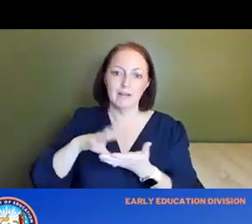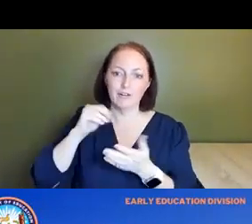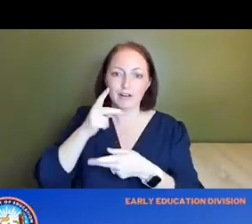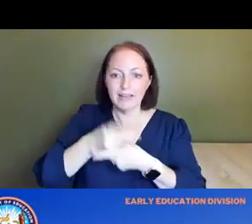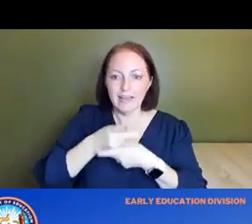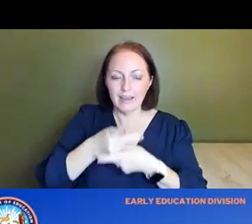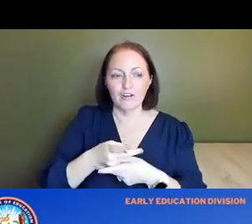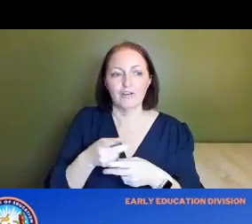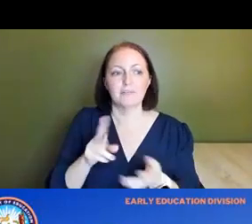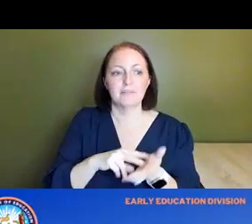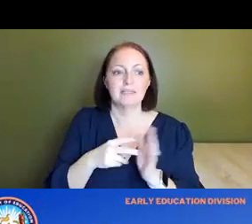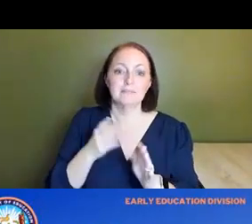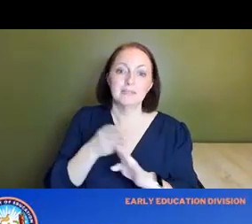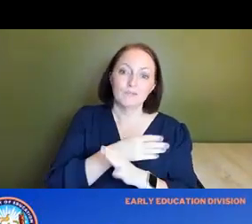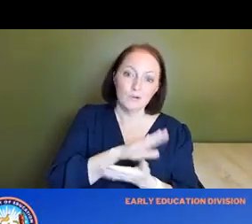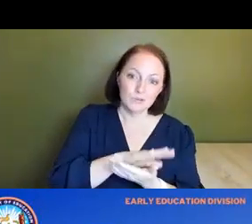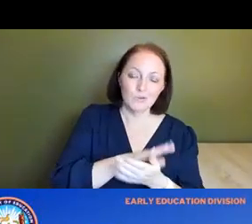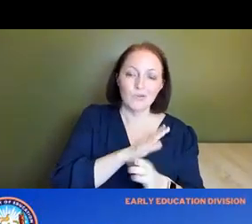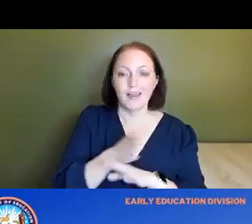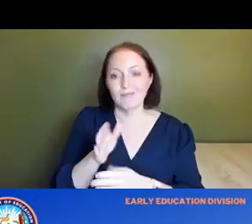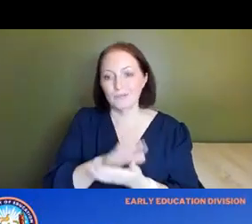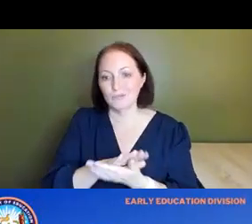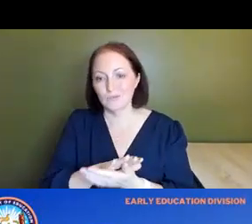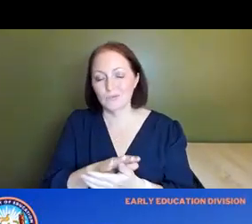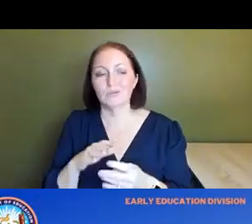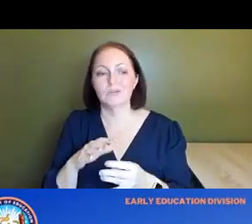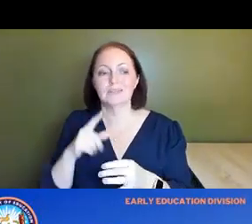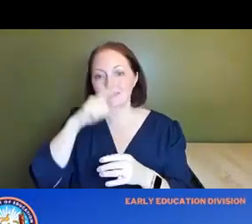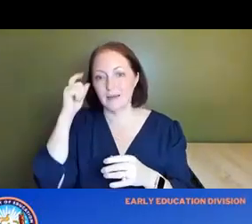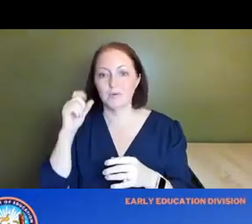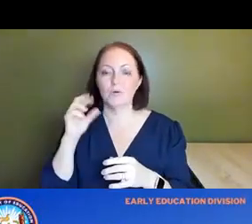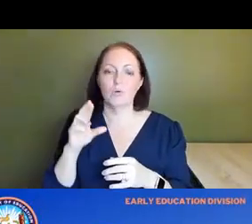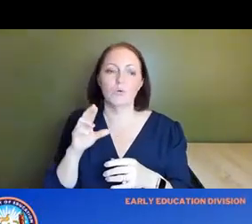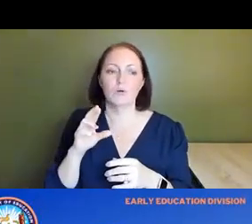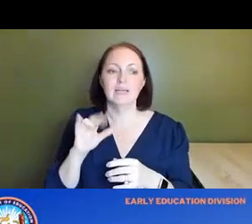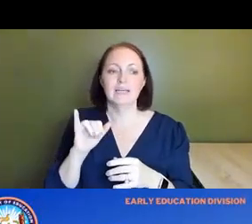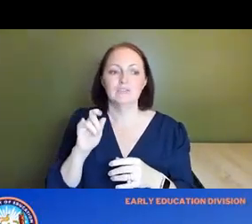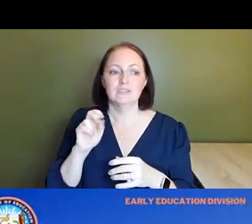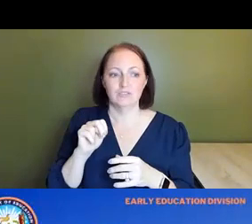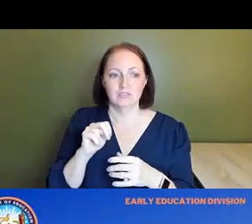includes before-school after-school summer or intersession learning programs. That focus